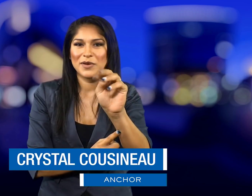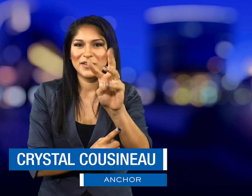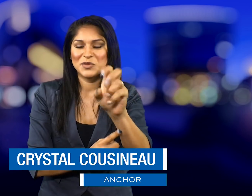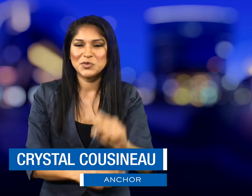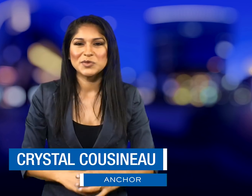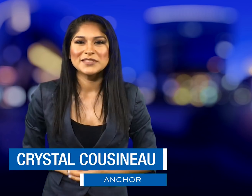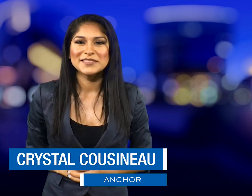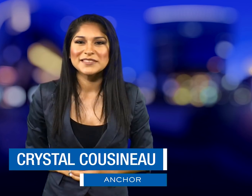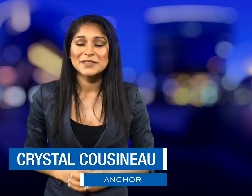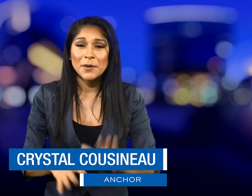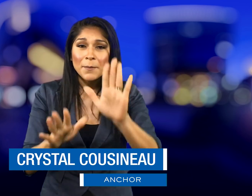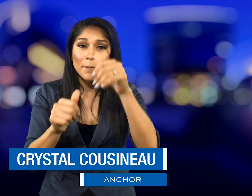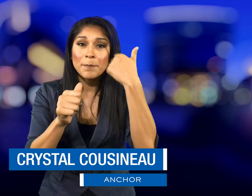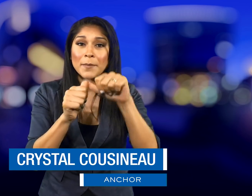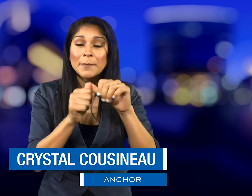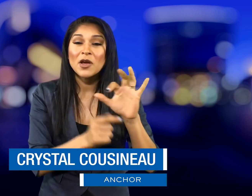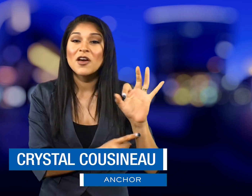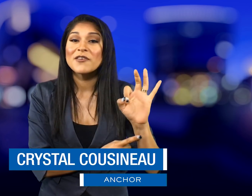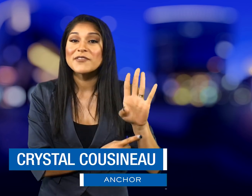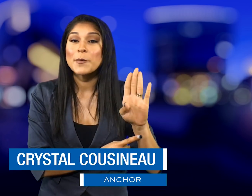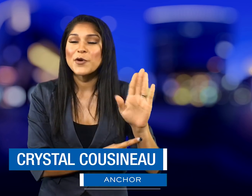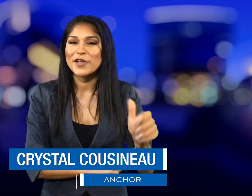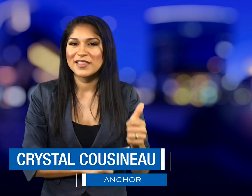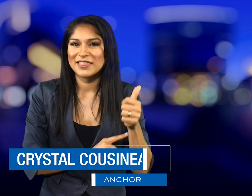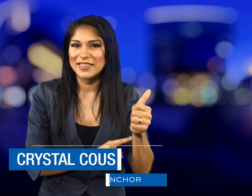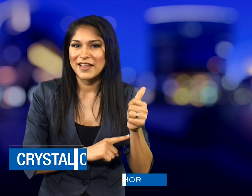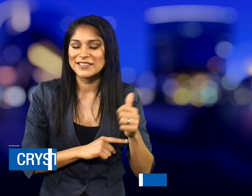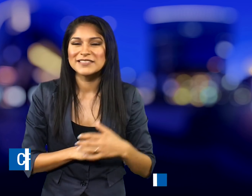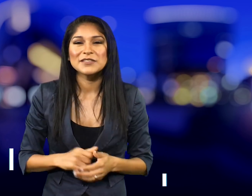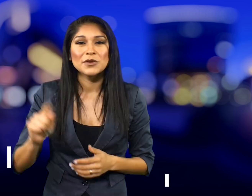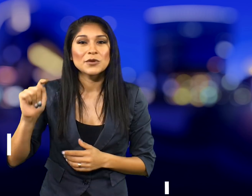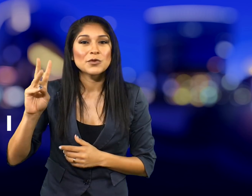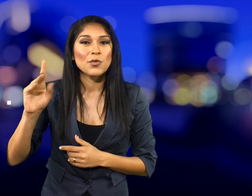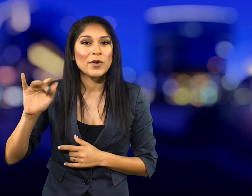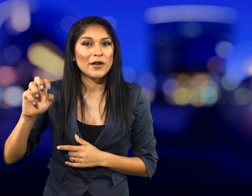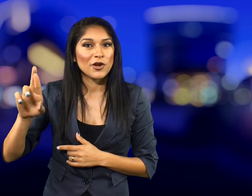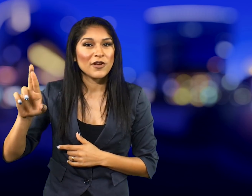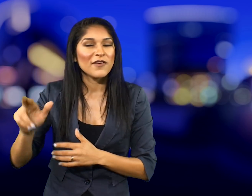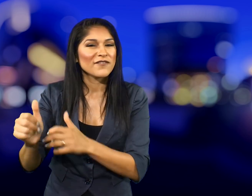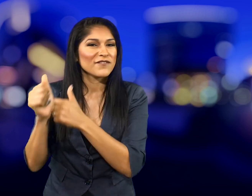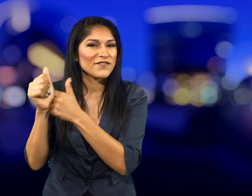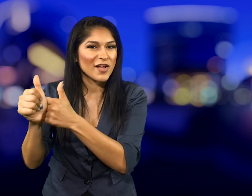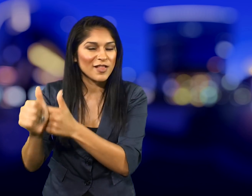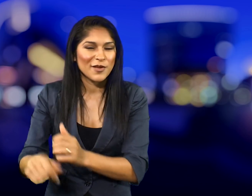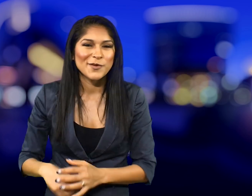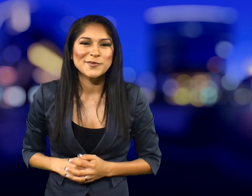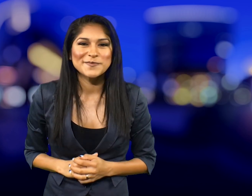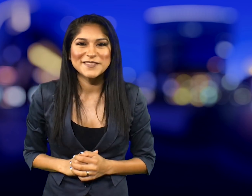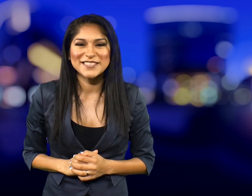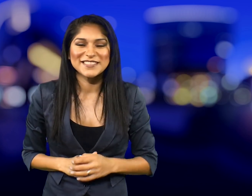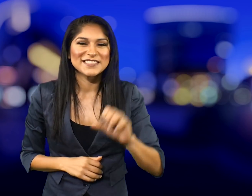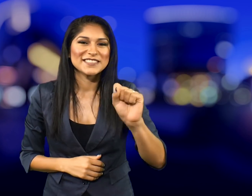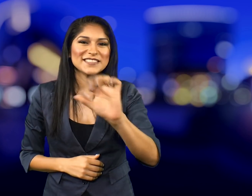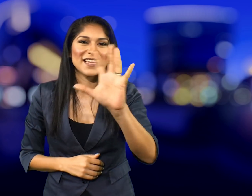Remember to like us on Facebook and follow us on Twitter.